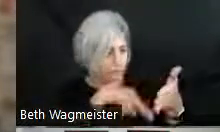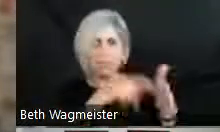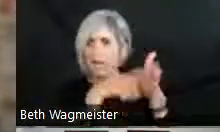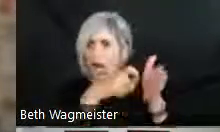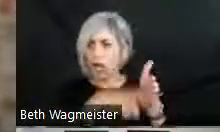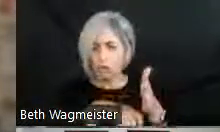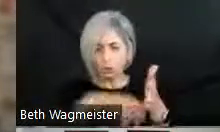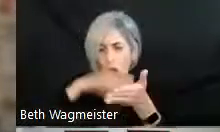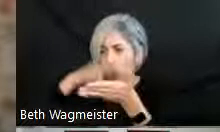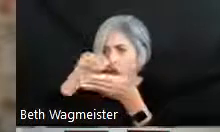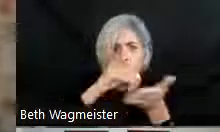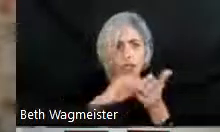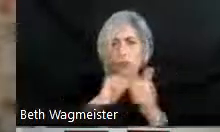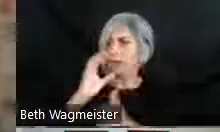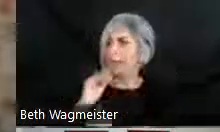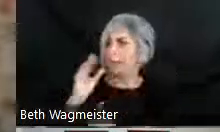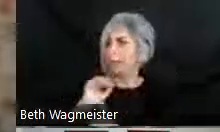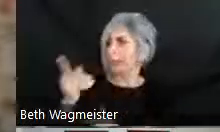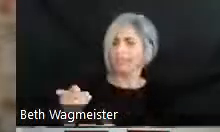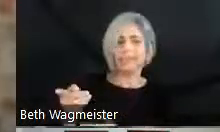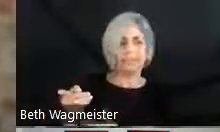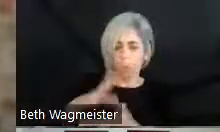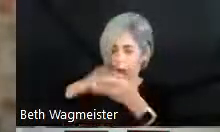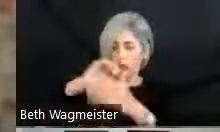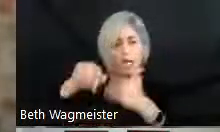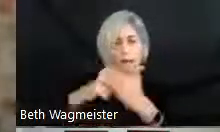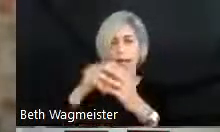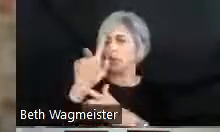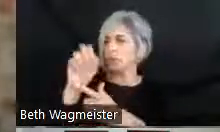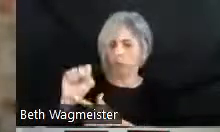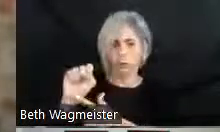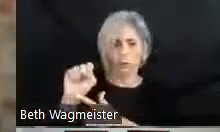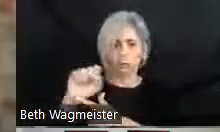and learn about those lived experiences. We learn about tools, we learn about screen readers